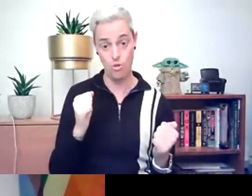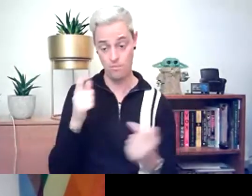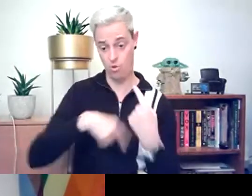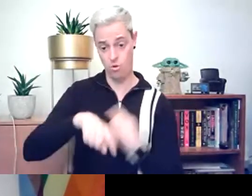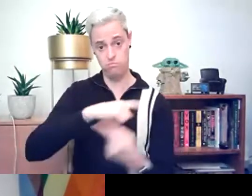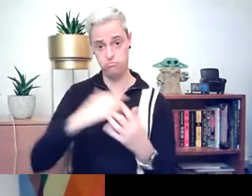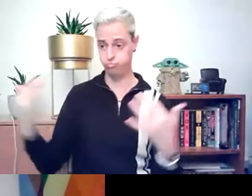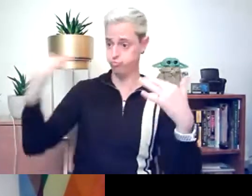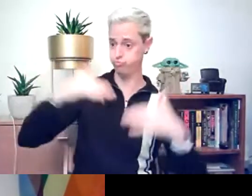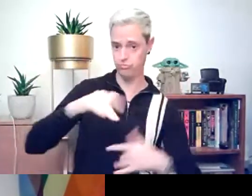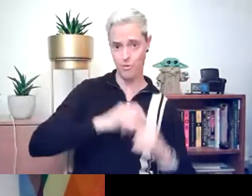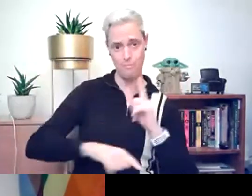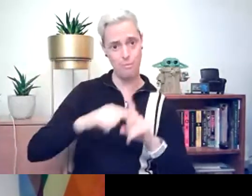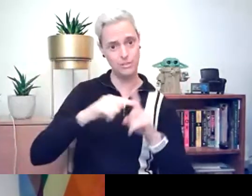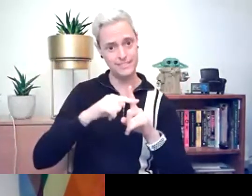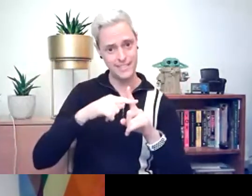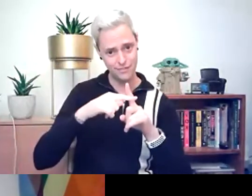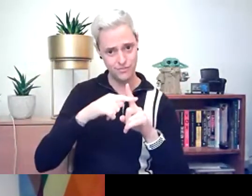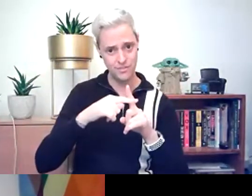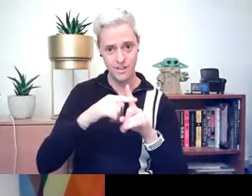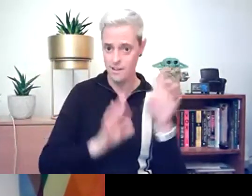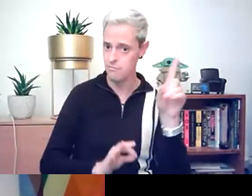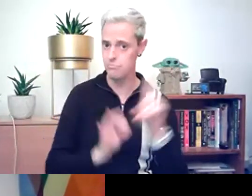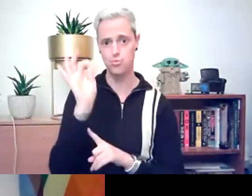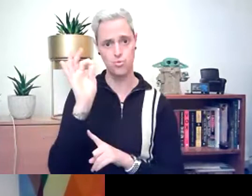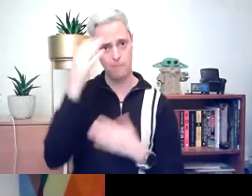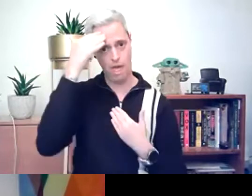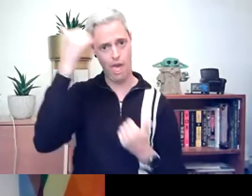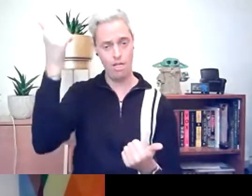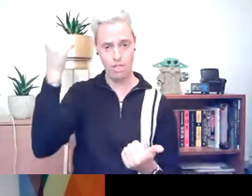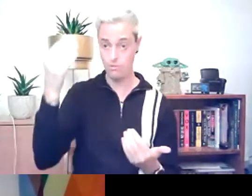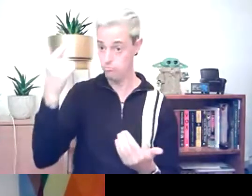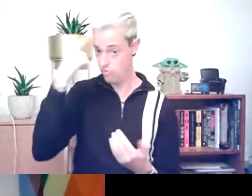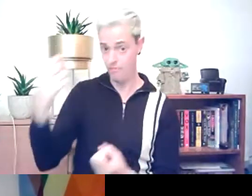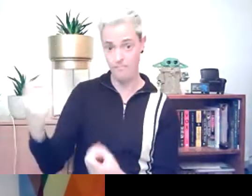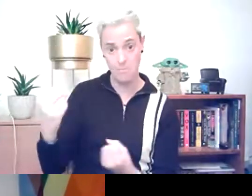18:17:55 And that's where it came from, I, I pray I was in Scotland at the time and I